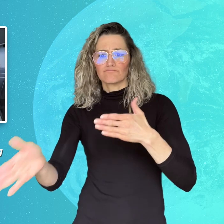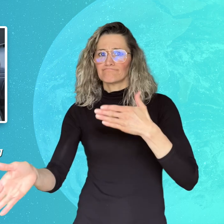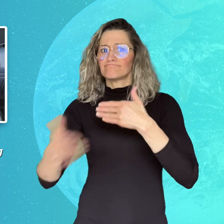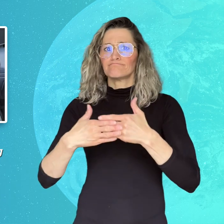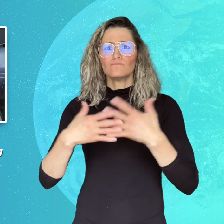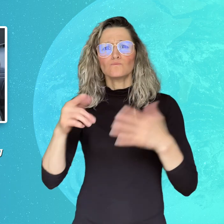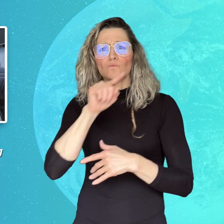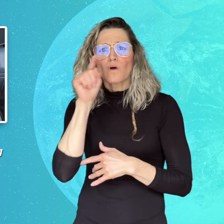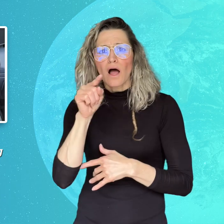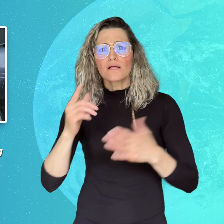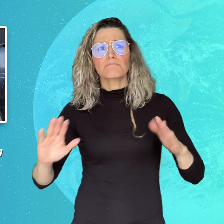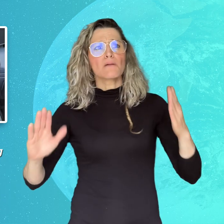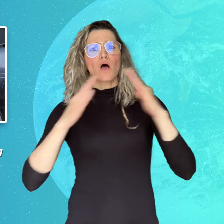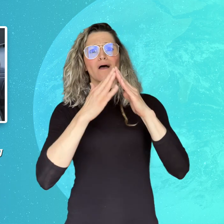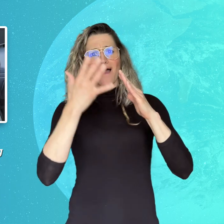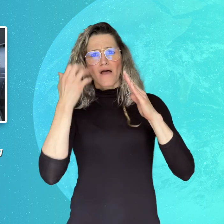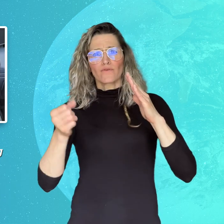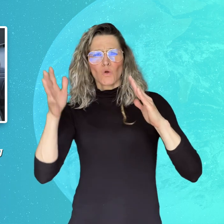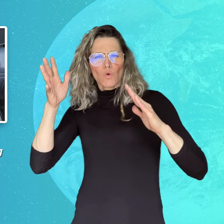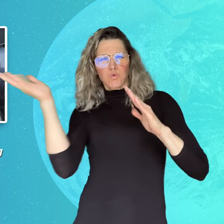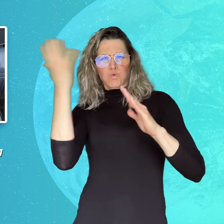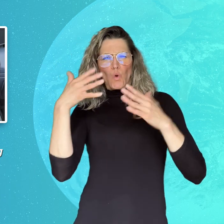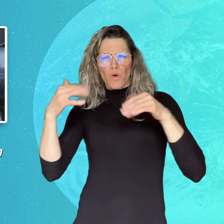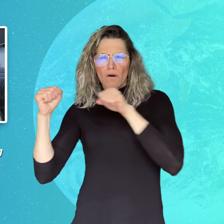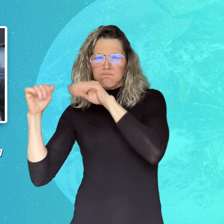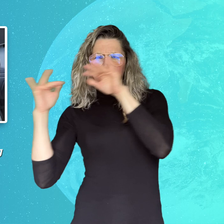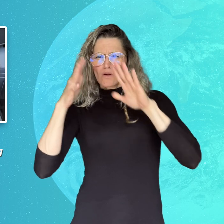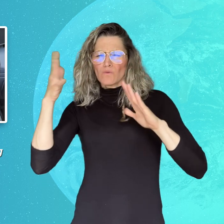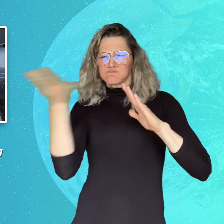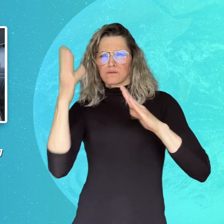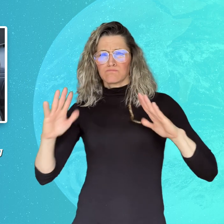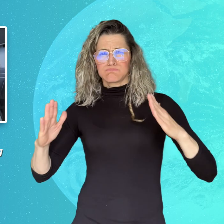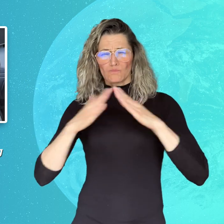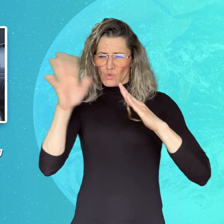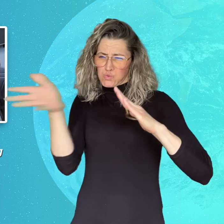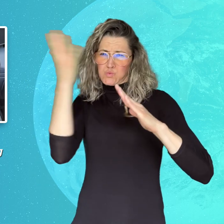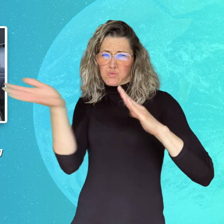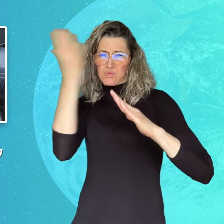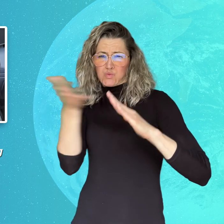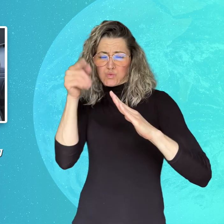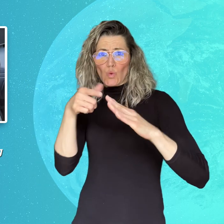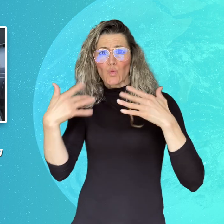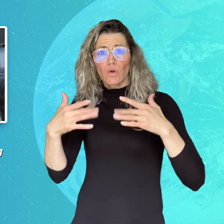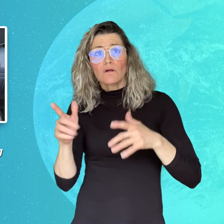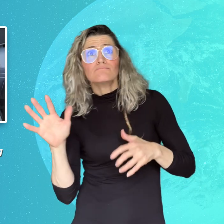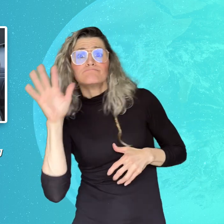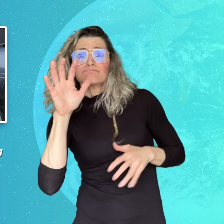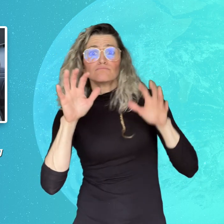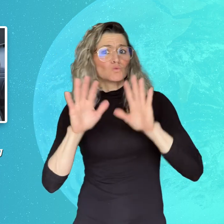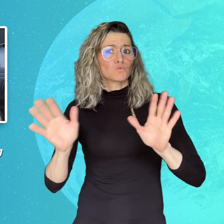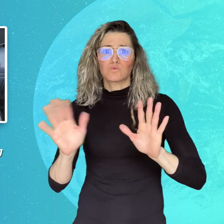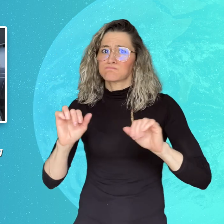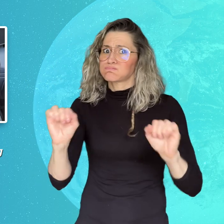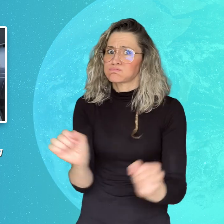to the mountain. This creates high winds that make climbing